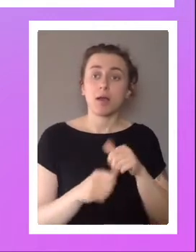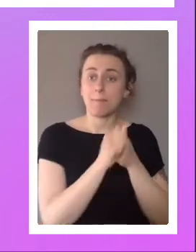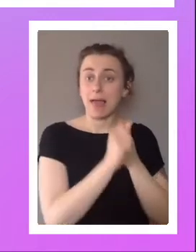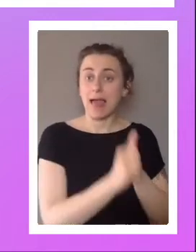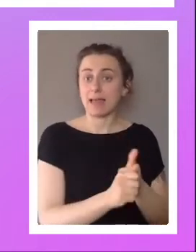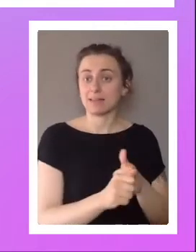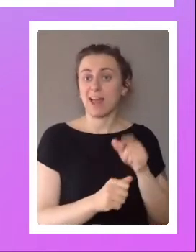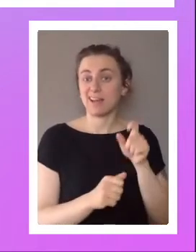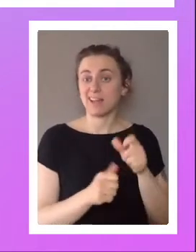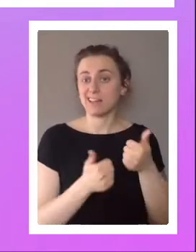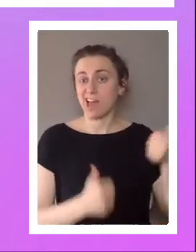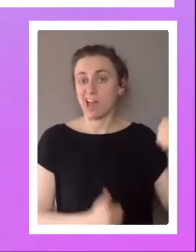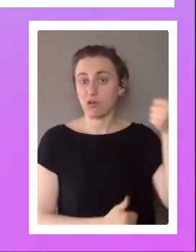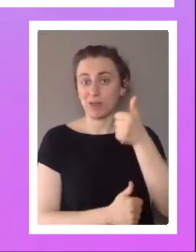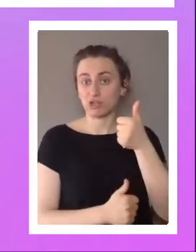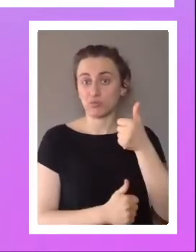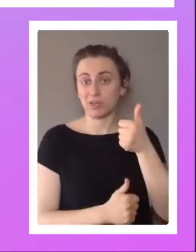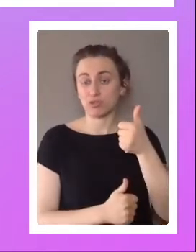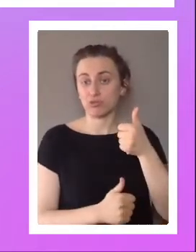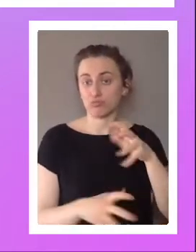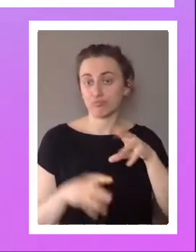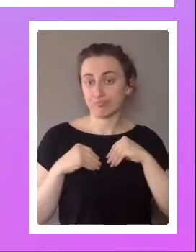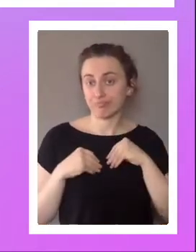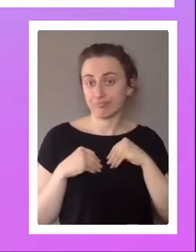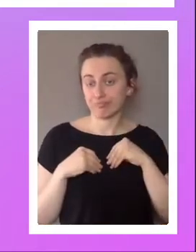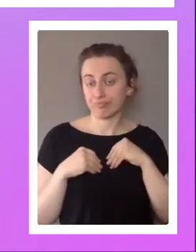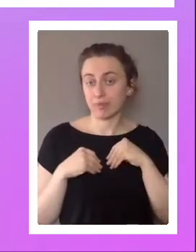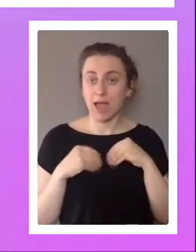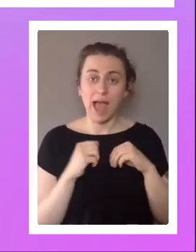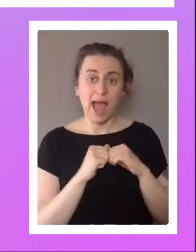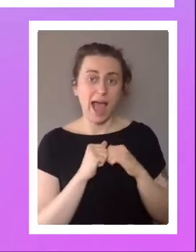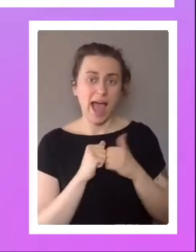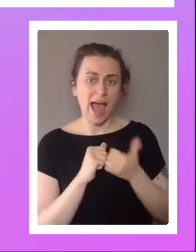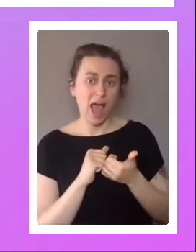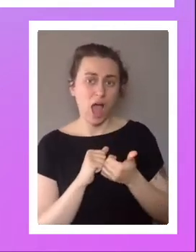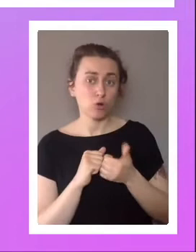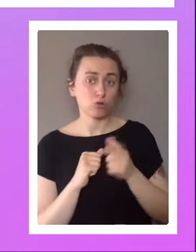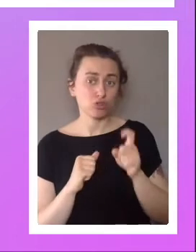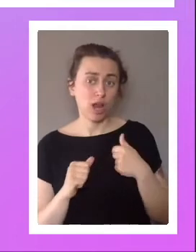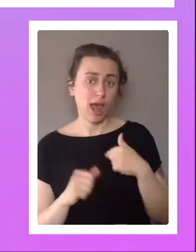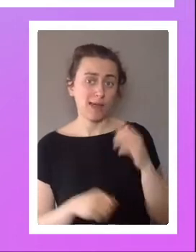How would you suggest I present accessibility and its ROI to management?